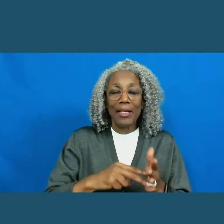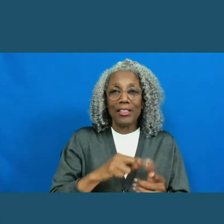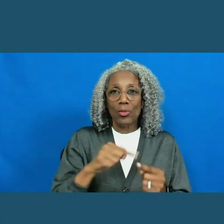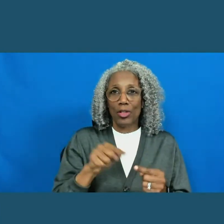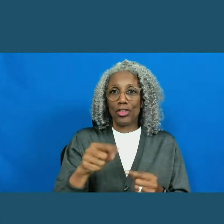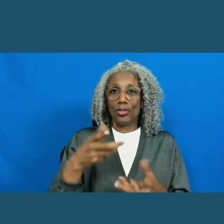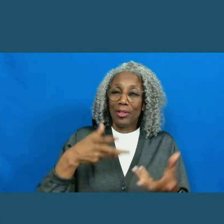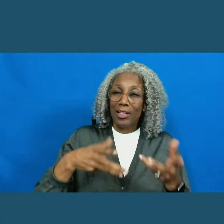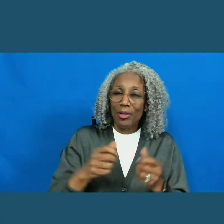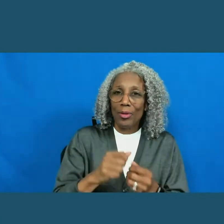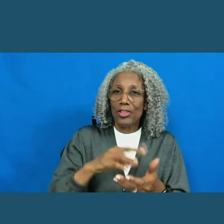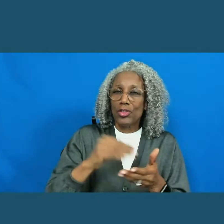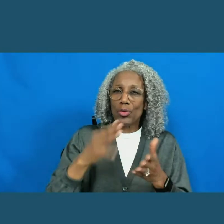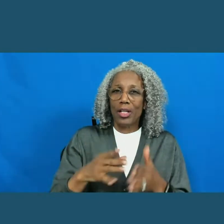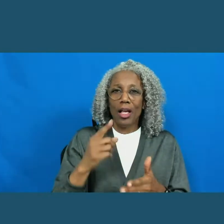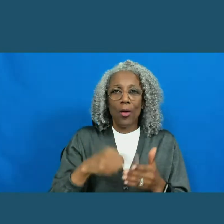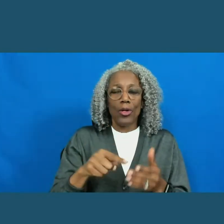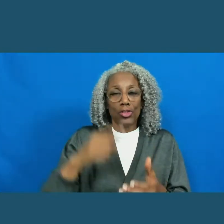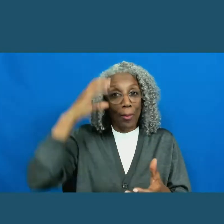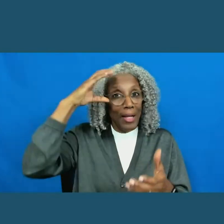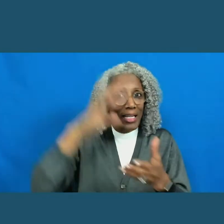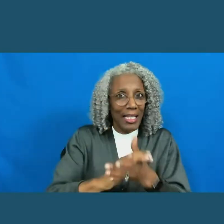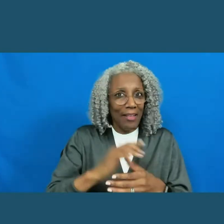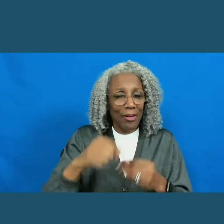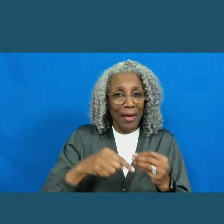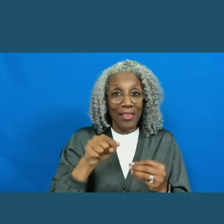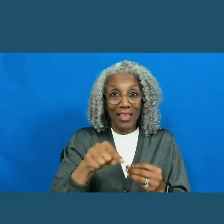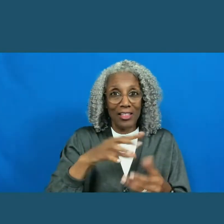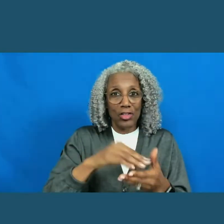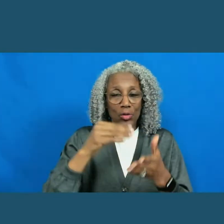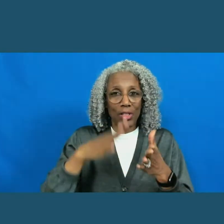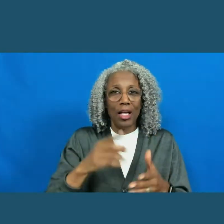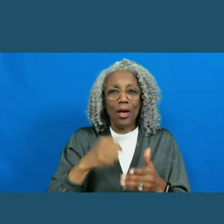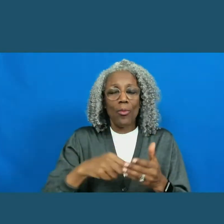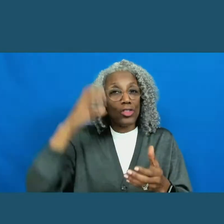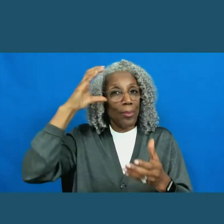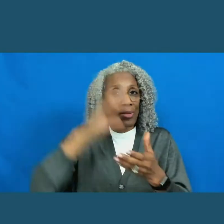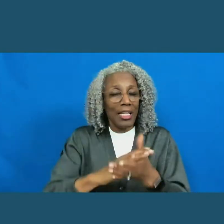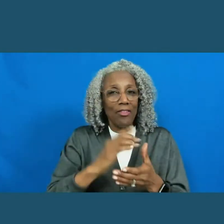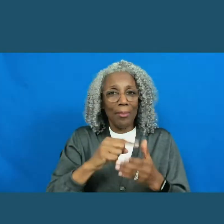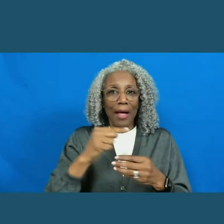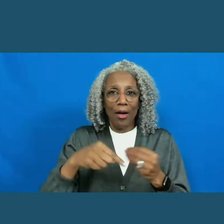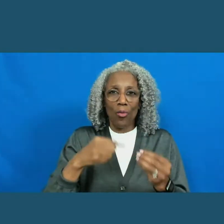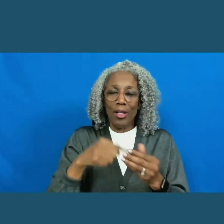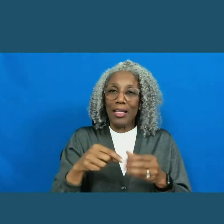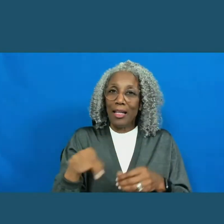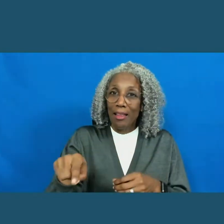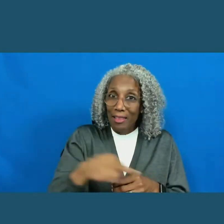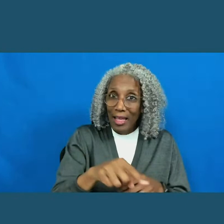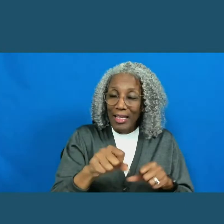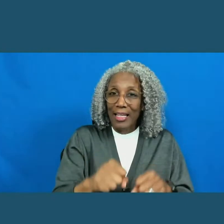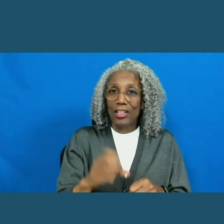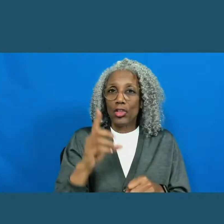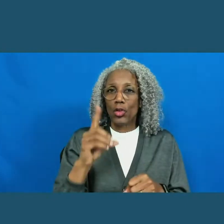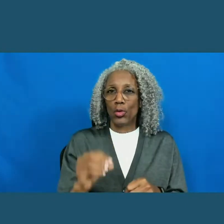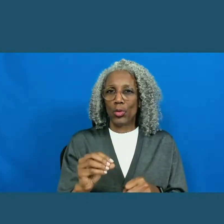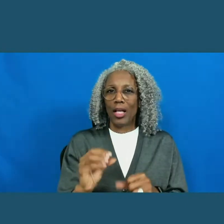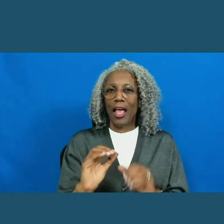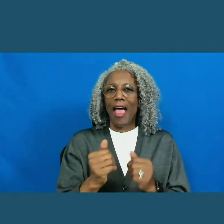work with our students. That means when you interact with a student what Are your beliefs about that student? What are